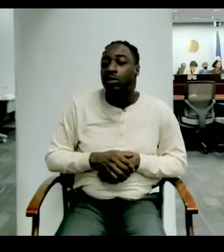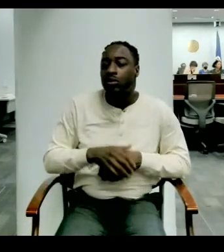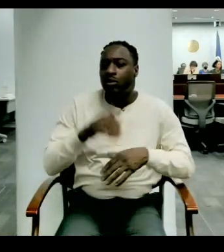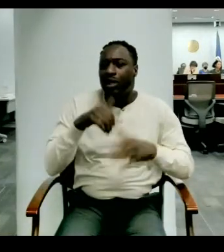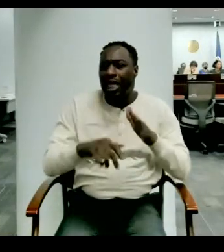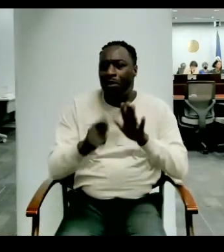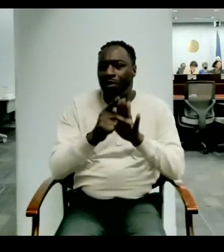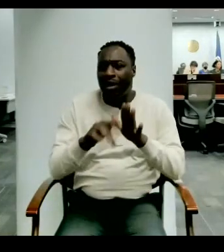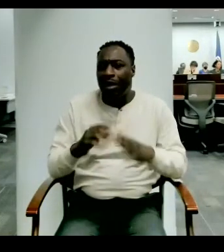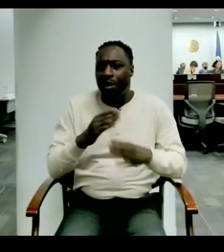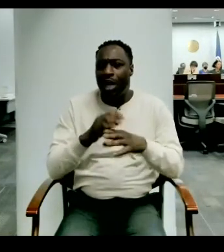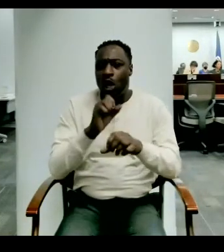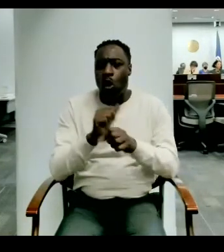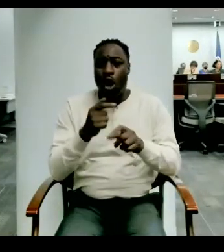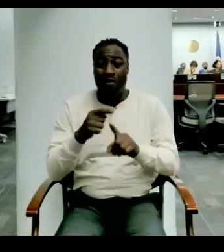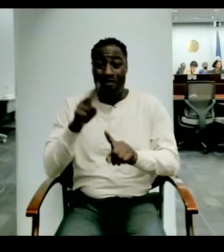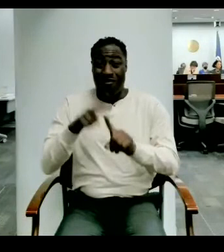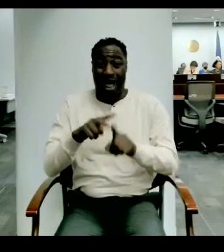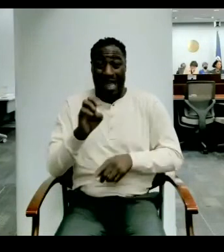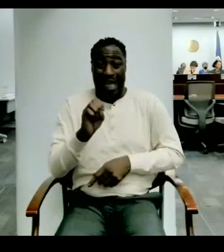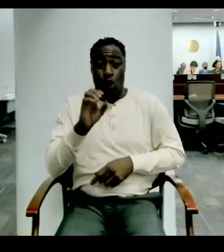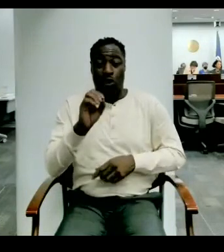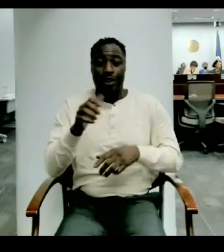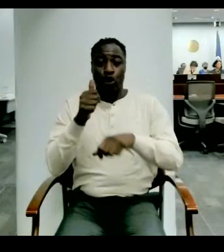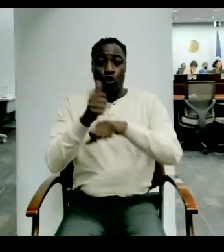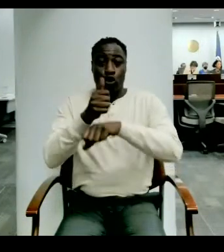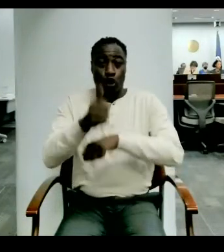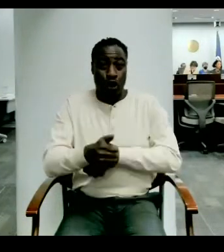prohibited workers from filing an EEOC charge as a condition of settlement.